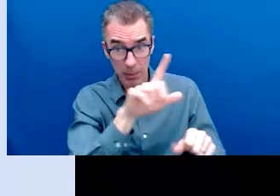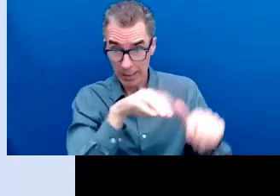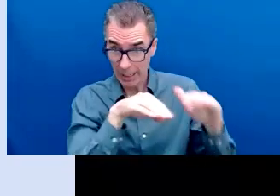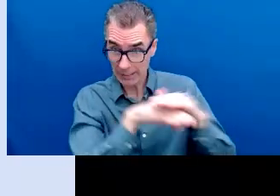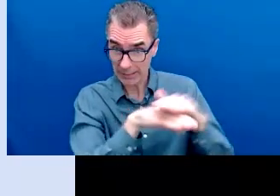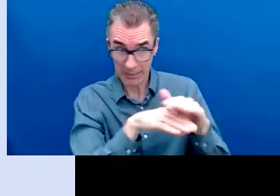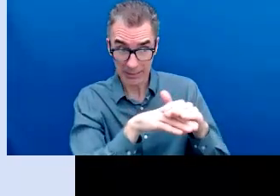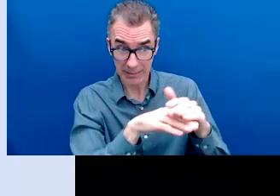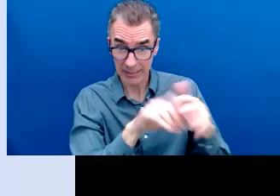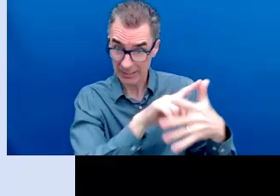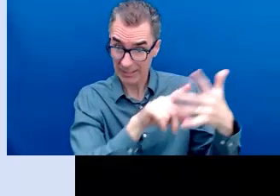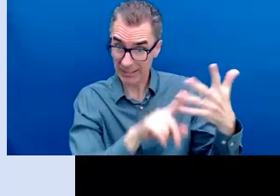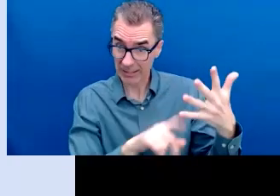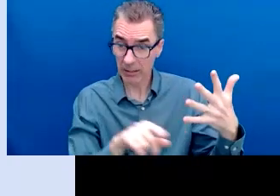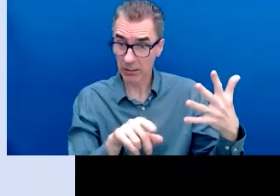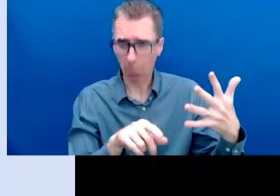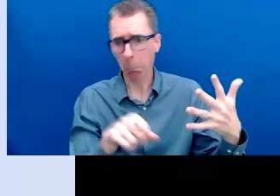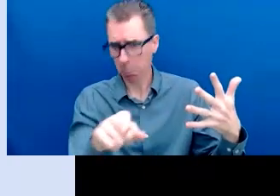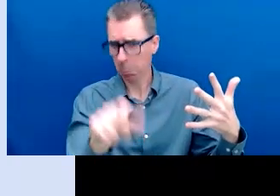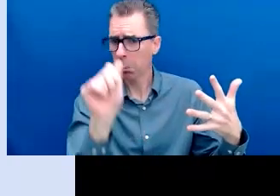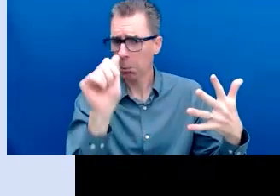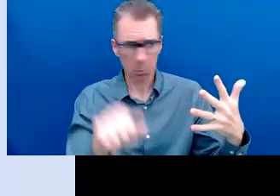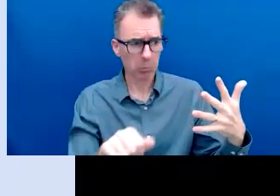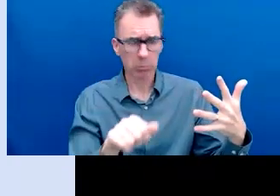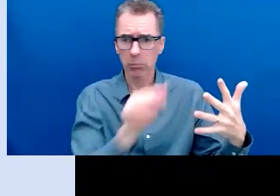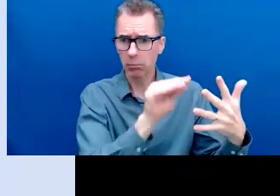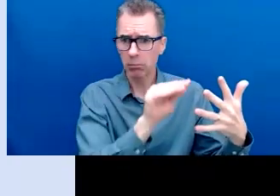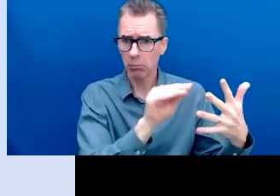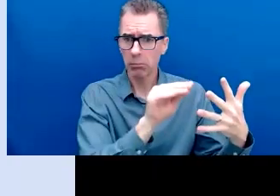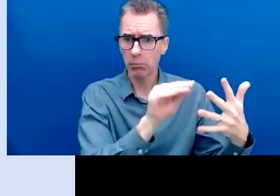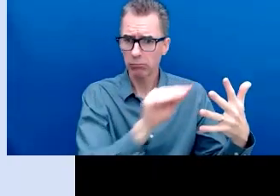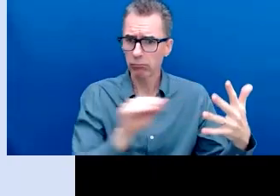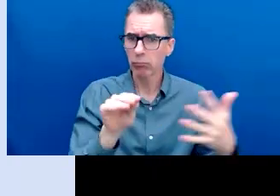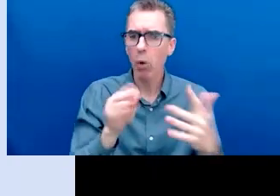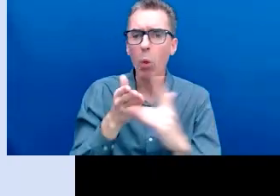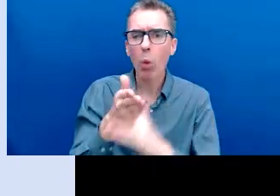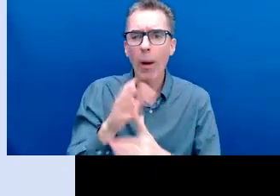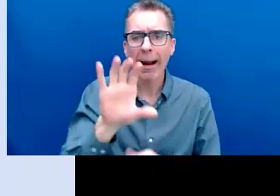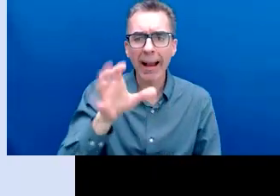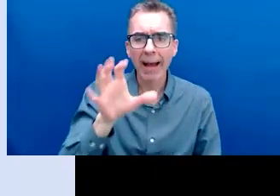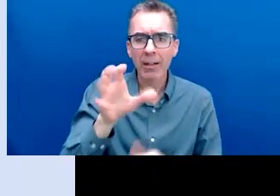You can deliver those, through Canvas to your students for no charge. Okay.